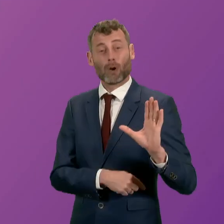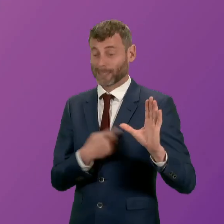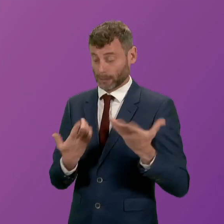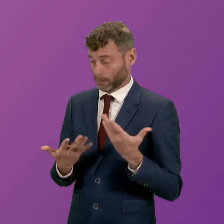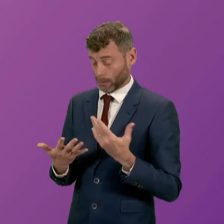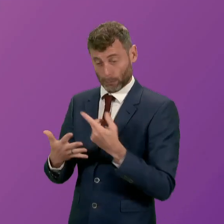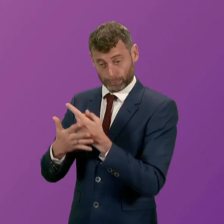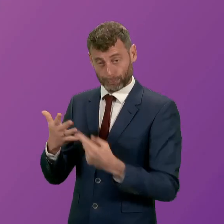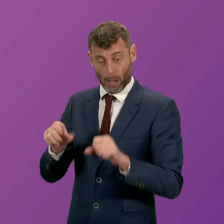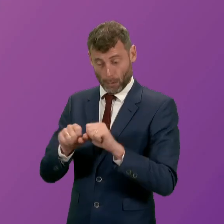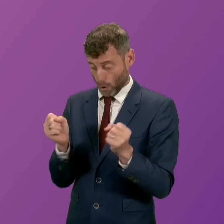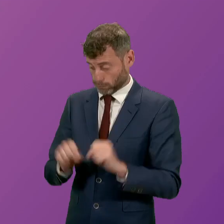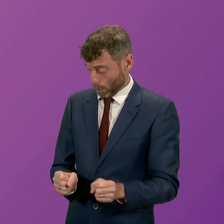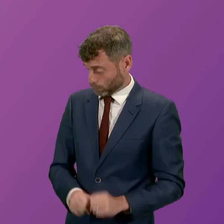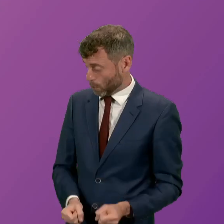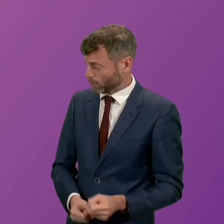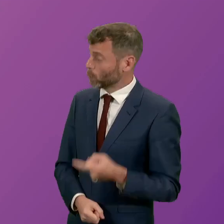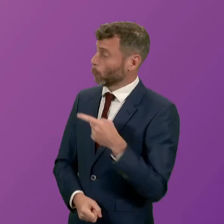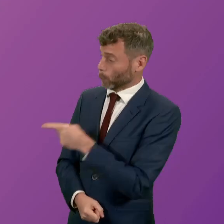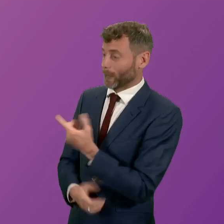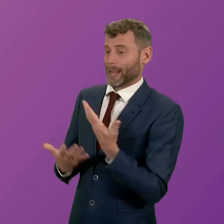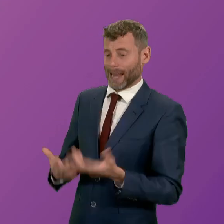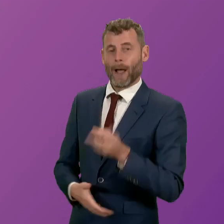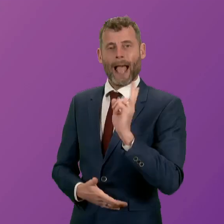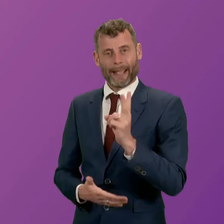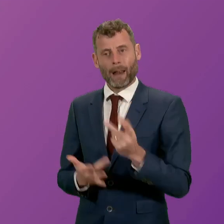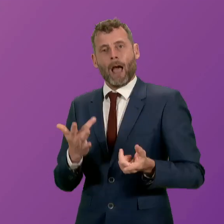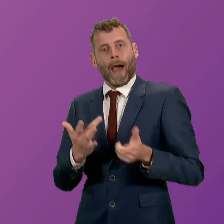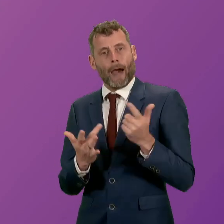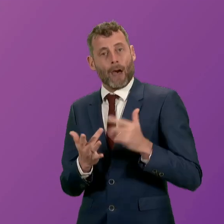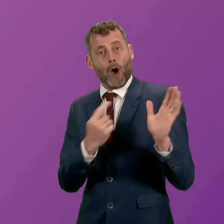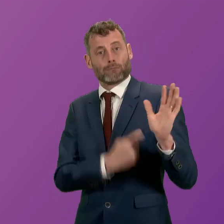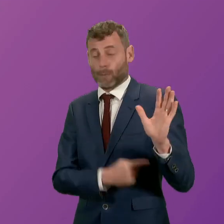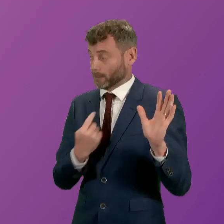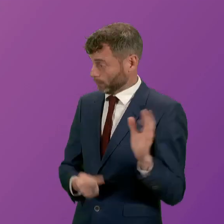Swinney will keep his latest promise when the SNP breaks them all the time?